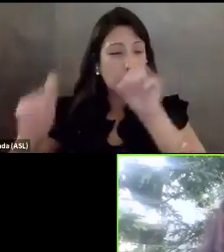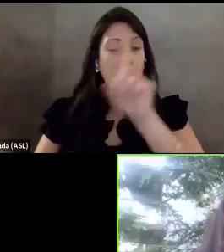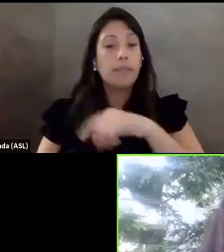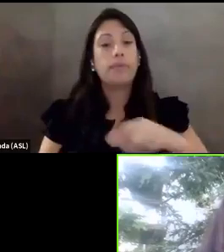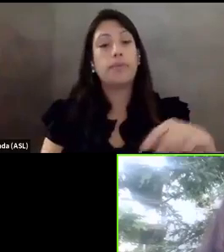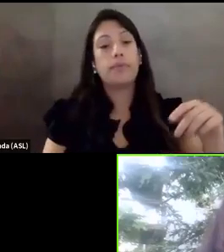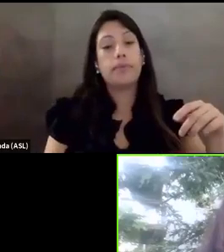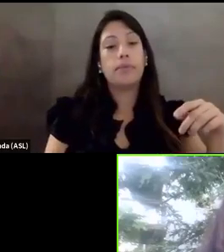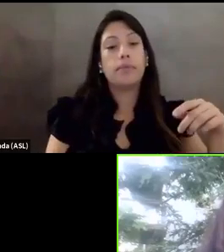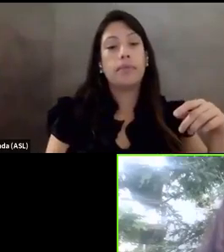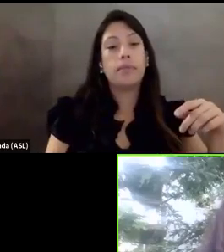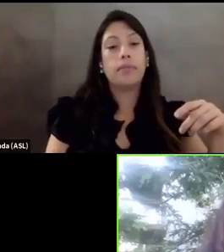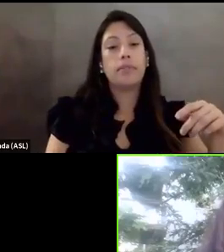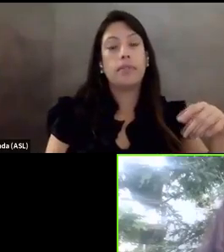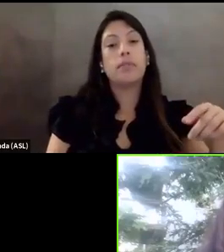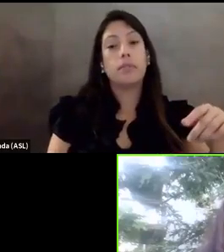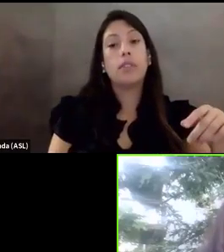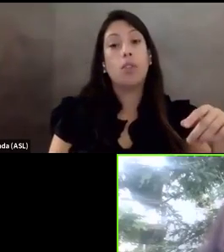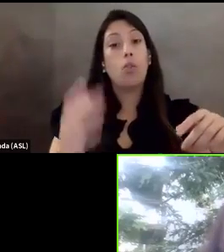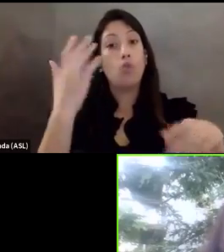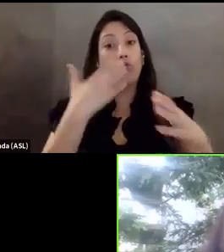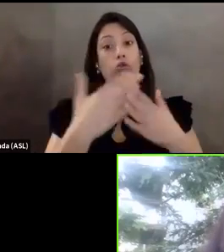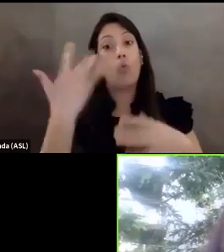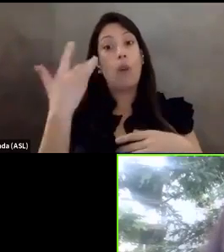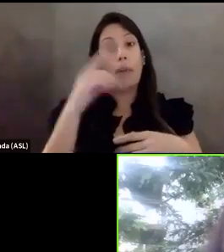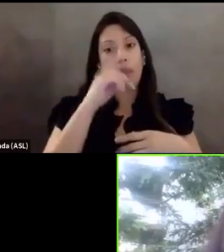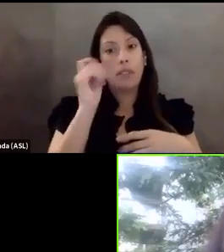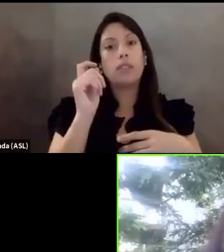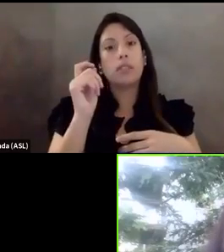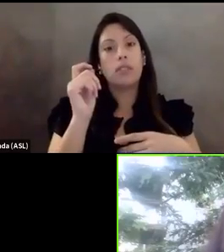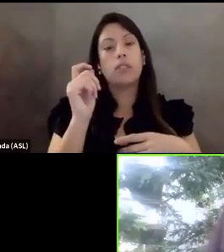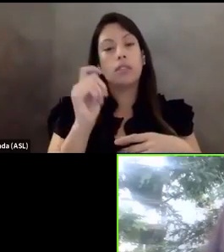our cases and get them isolated in our contacts, quarantined and tested.